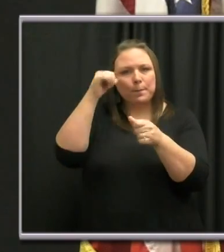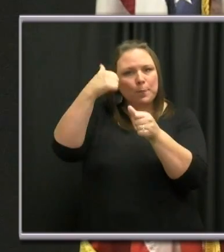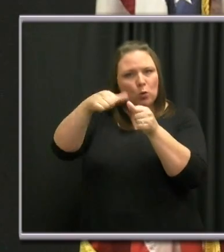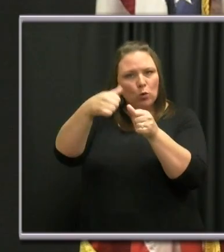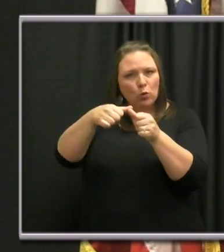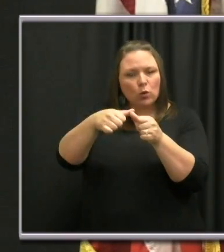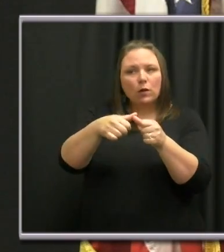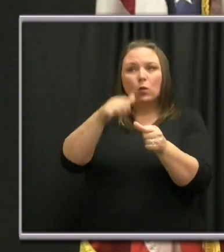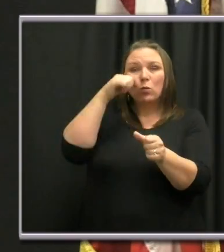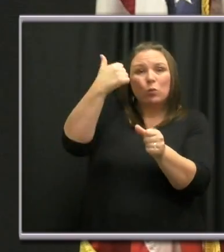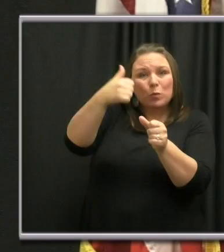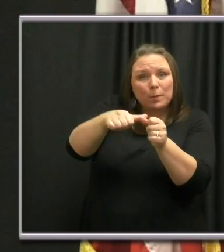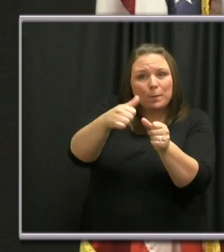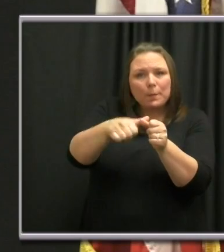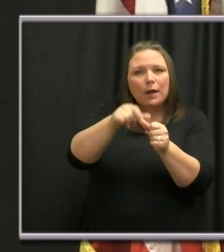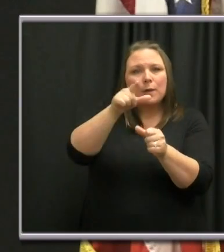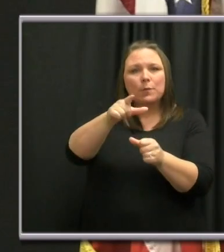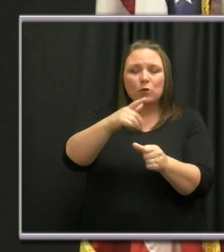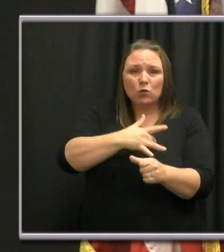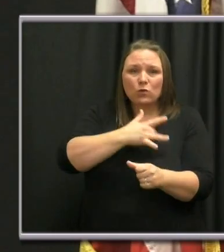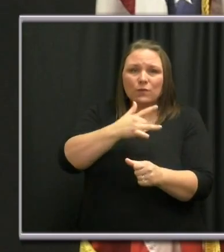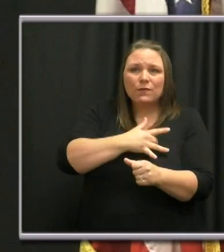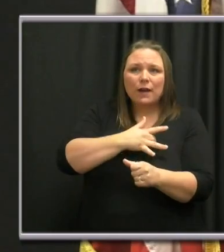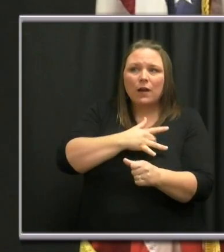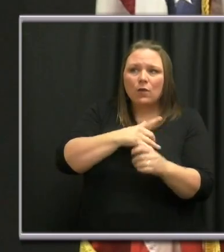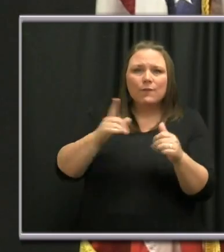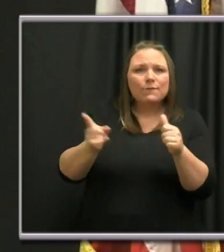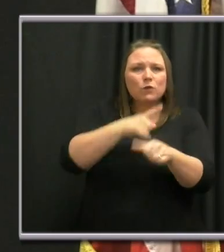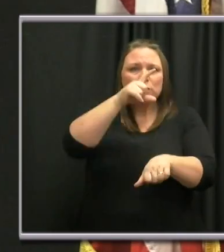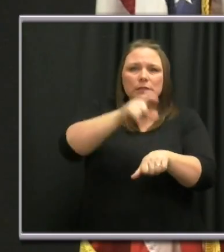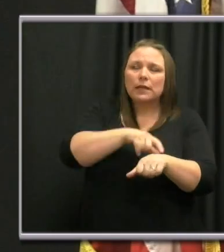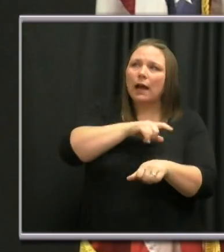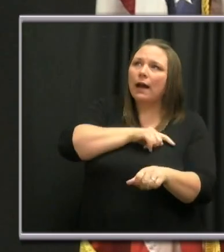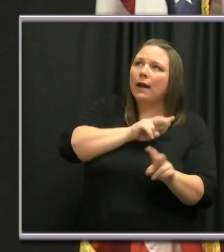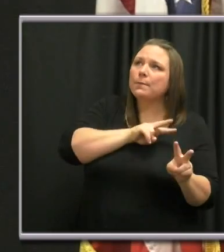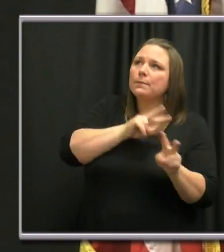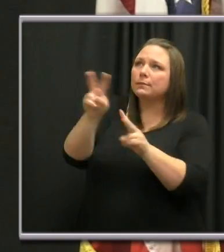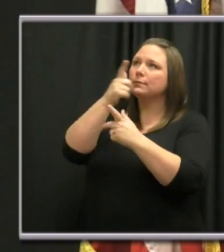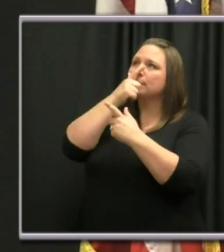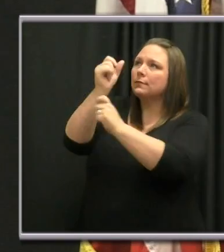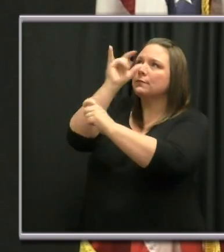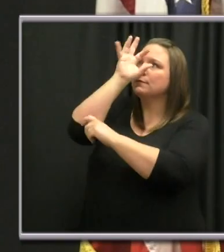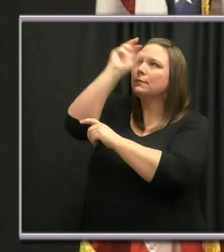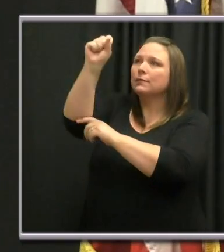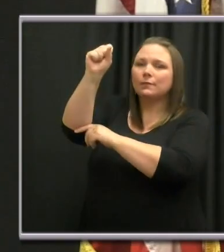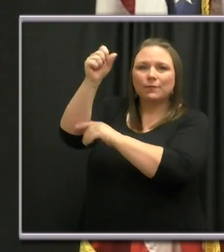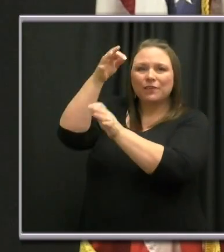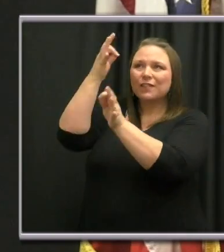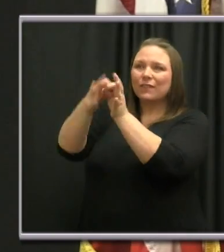REMEMBER REMEMBER WHAT